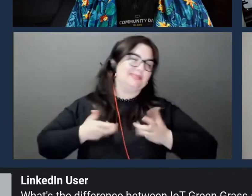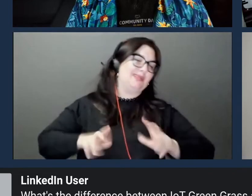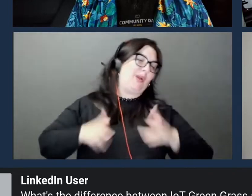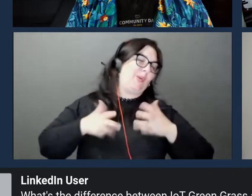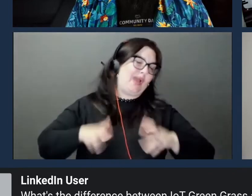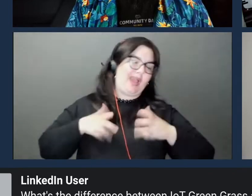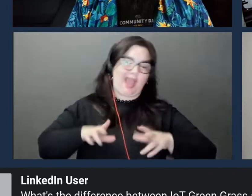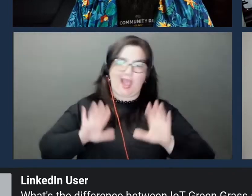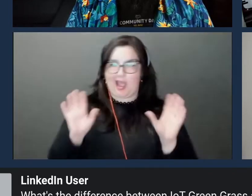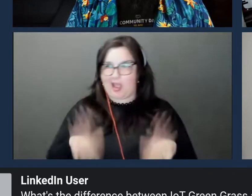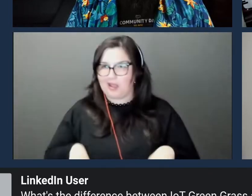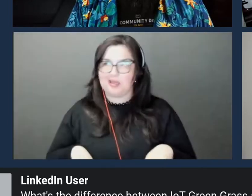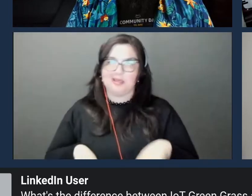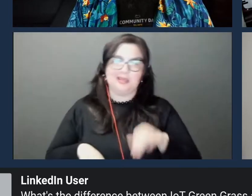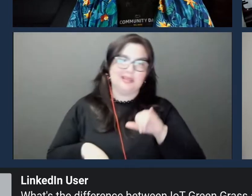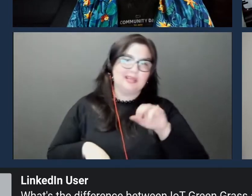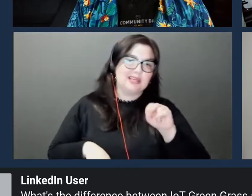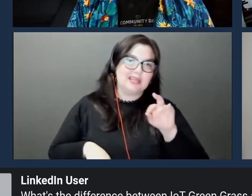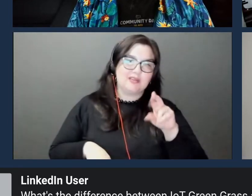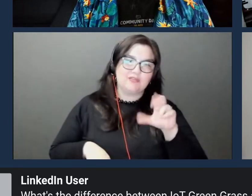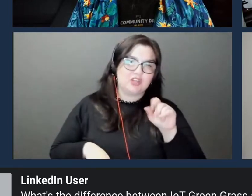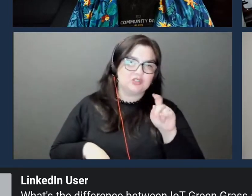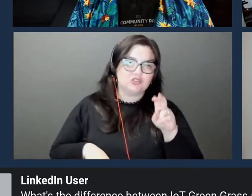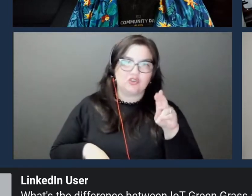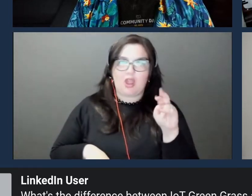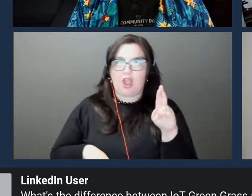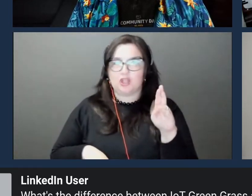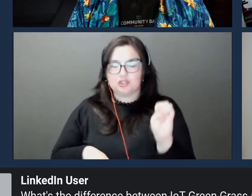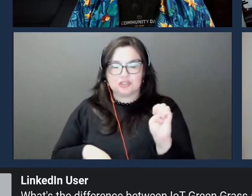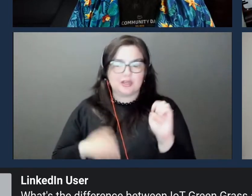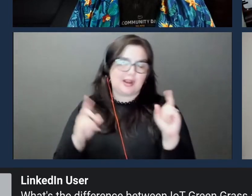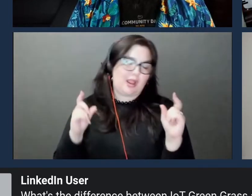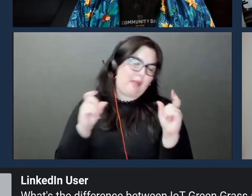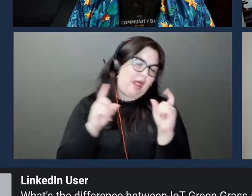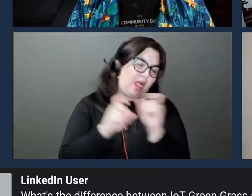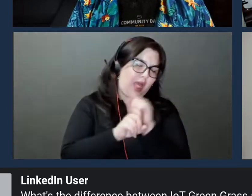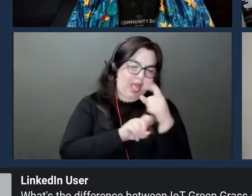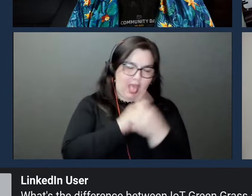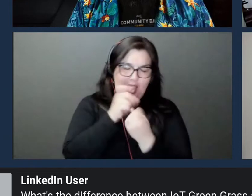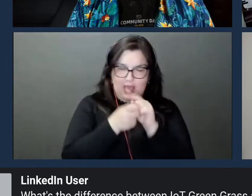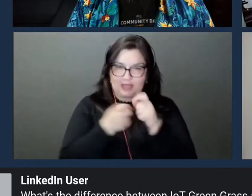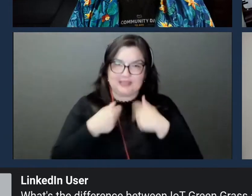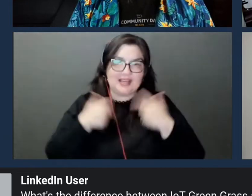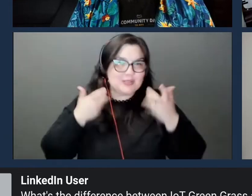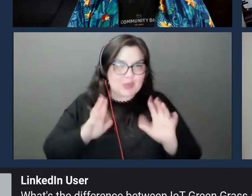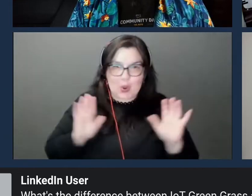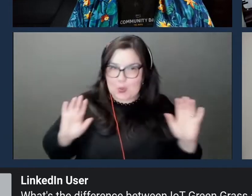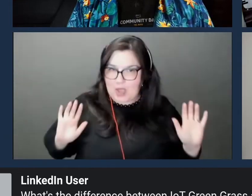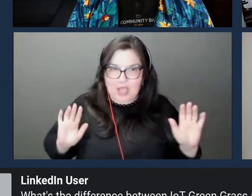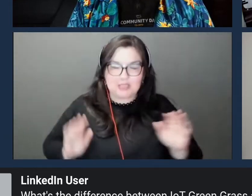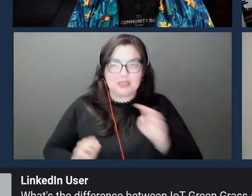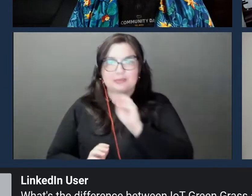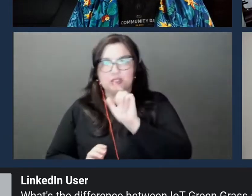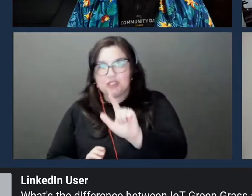you know, infrastructure complexity. Because in order to do that, you still have to figure out the whole machine learning pipeline